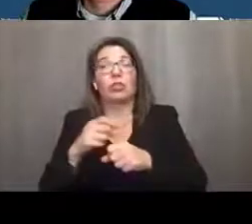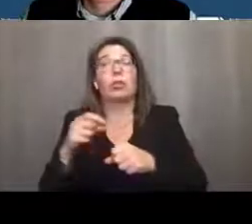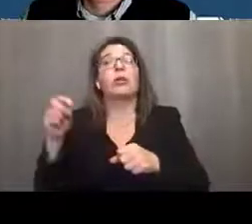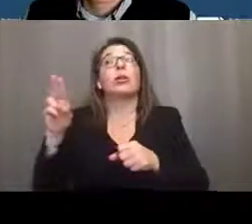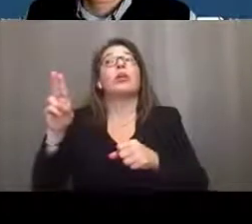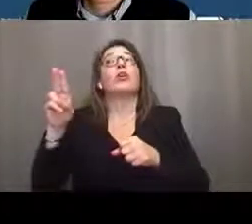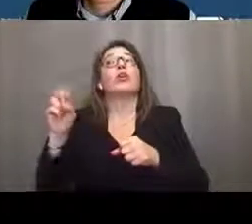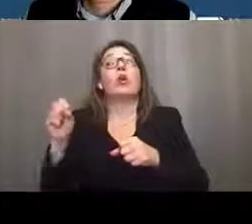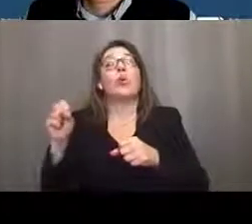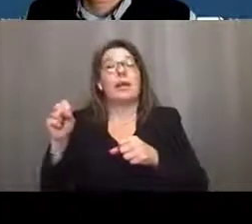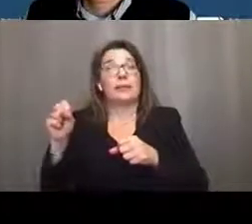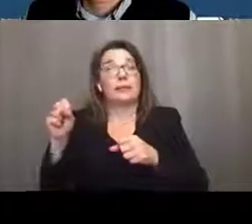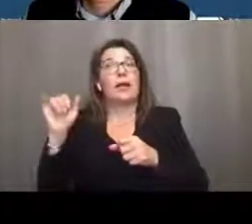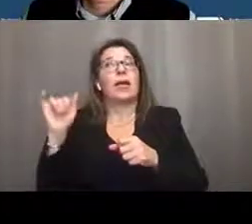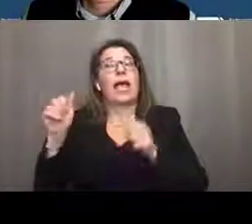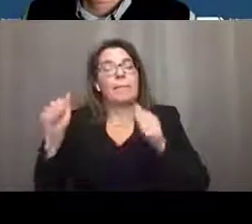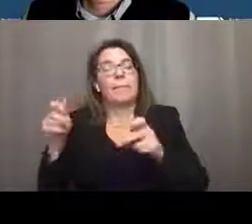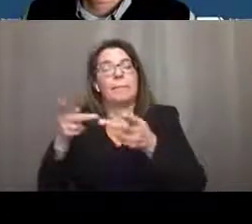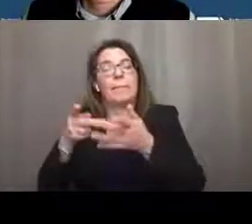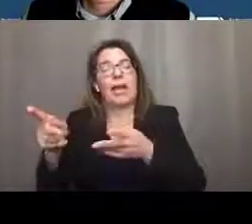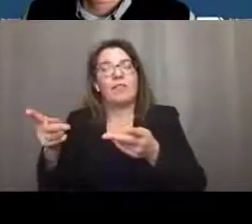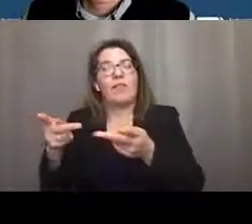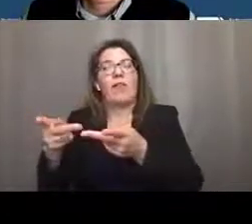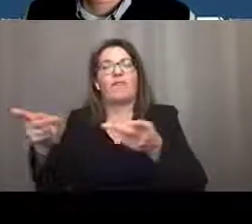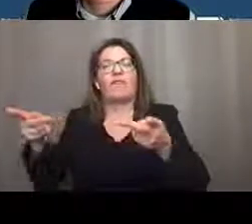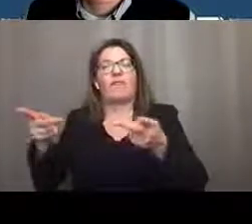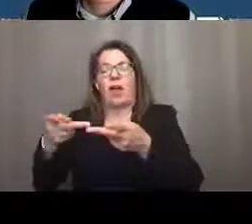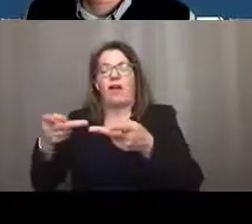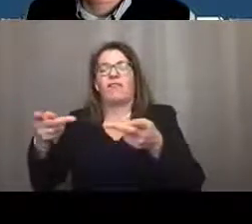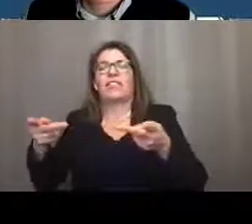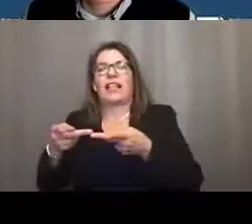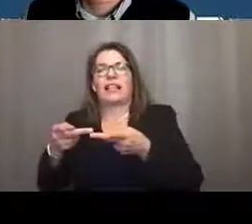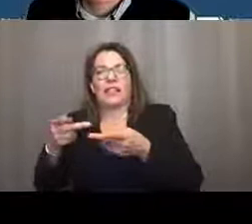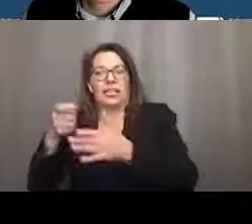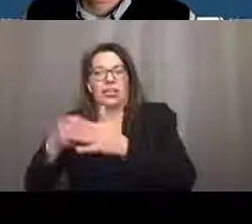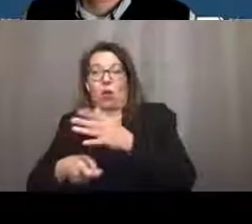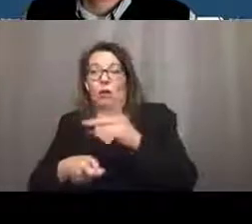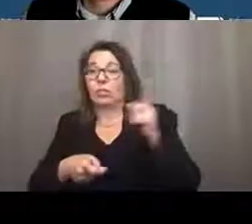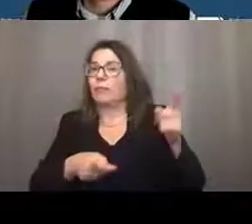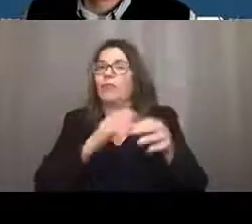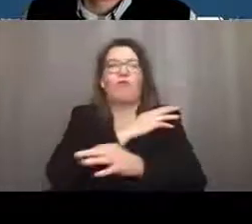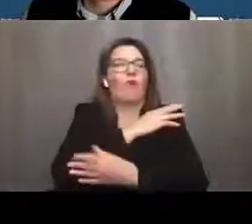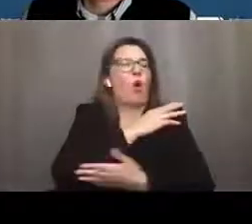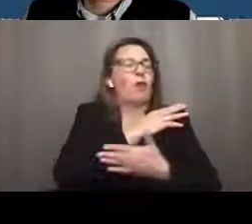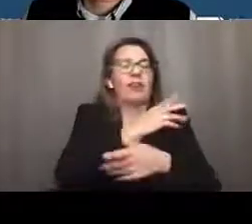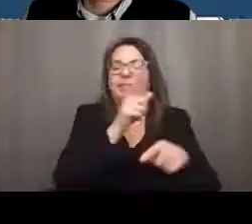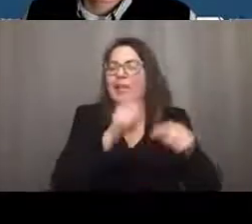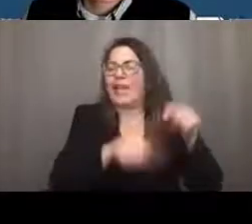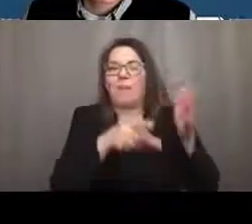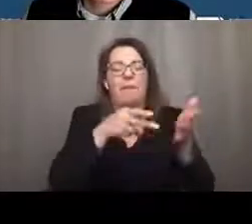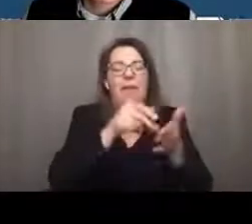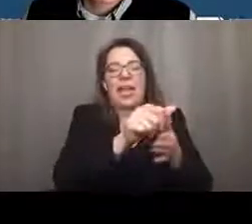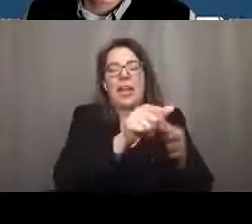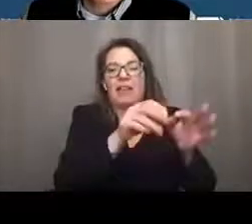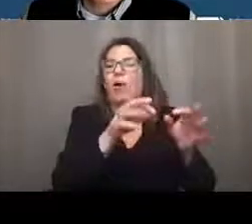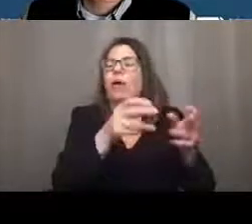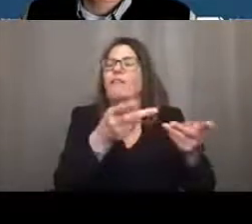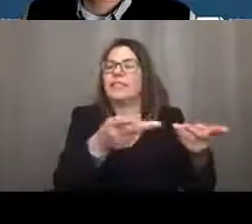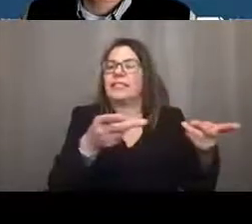costs but for foreign organizations we are not allowed to pay for facilities costs so the 8 percent is actually to support